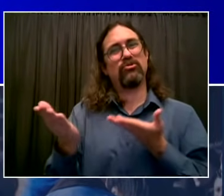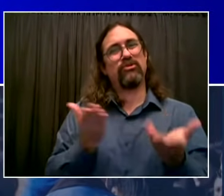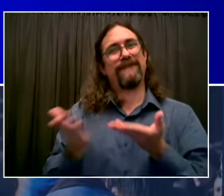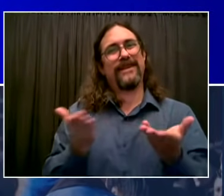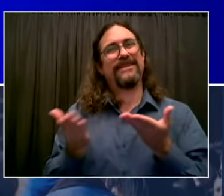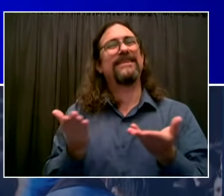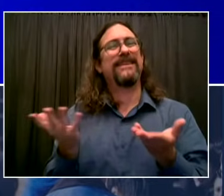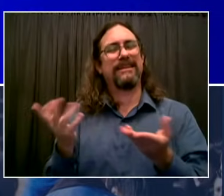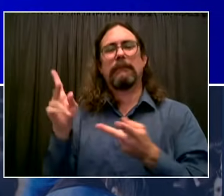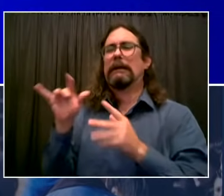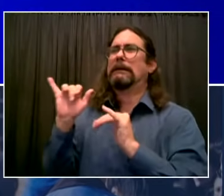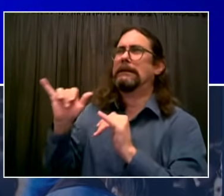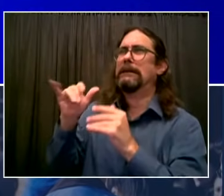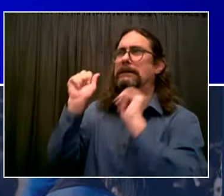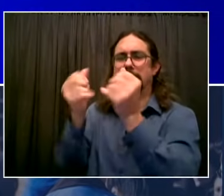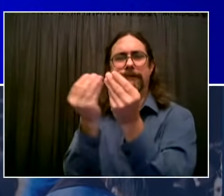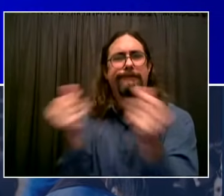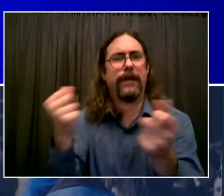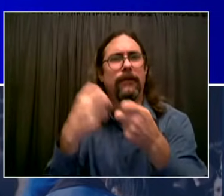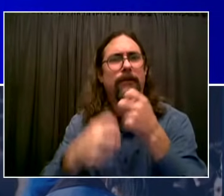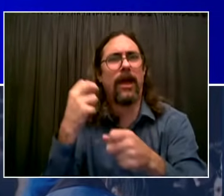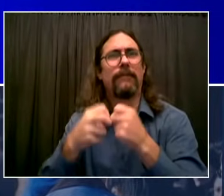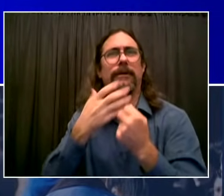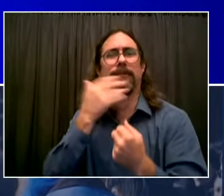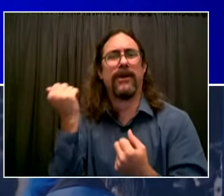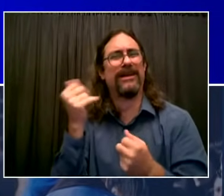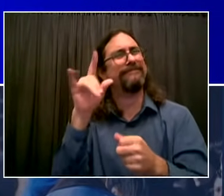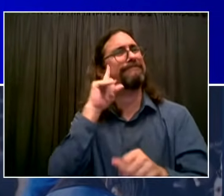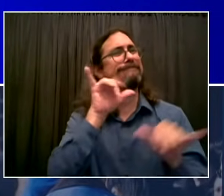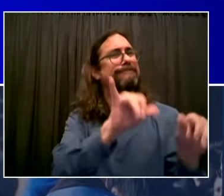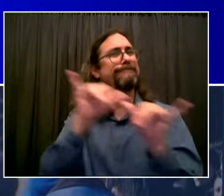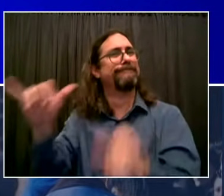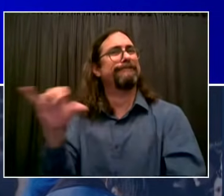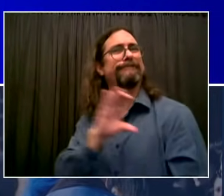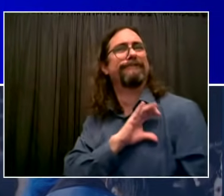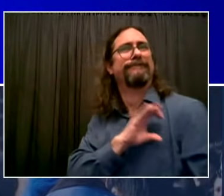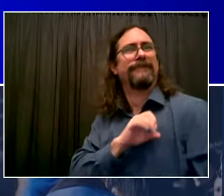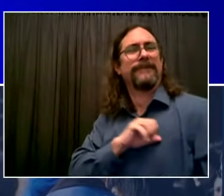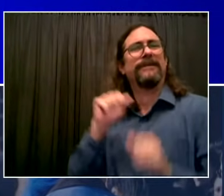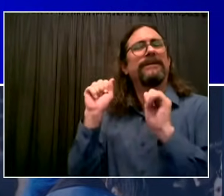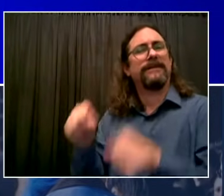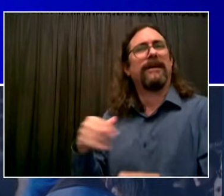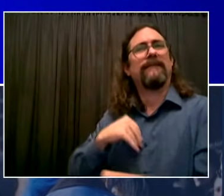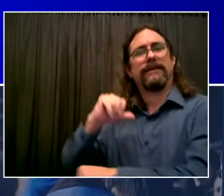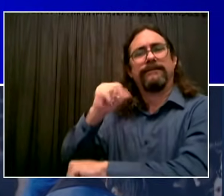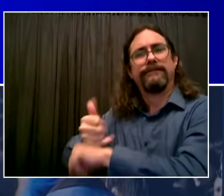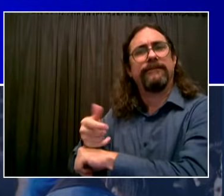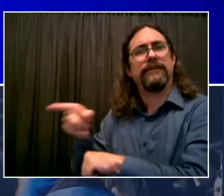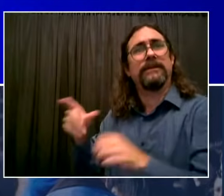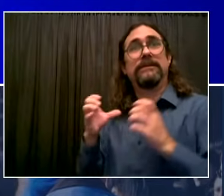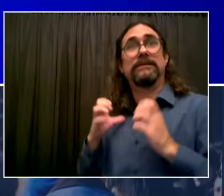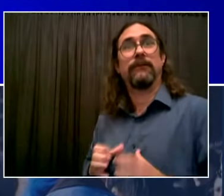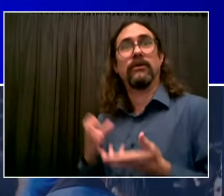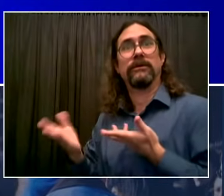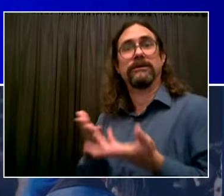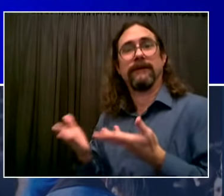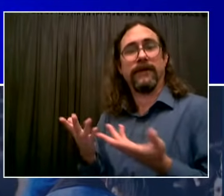FOR ANY KIND OF HELP IN THE MONTH AFTER THE EXPERIENCE THEY HAD TOI FND OUT WHAT THEIR EXPERIENCE WAS, WHO THEY FELT, WHAT